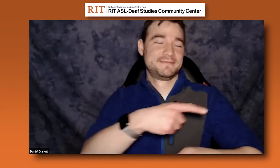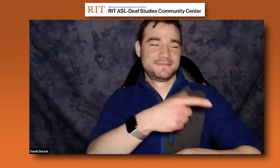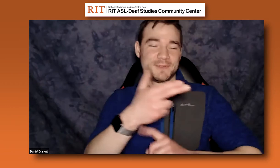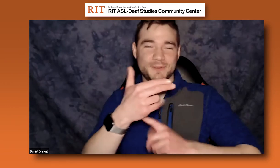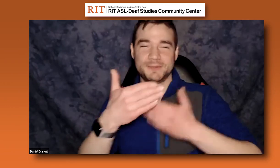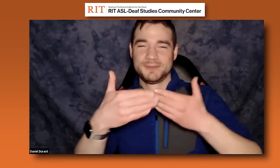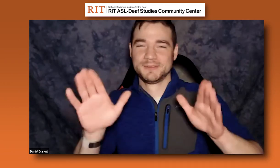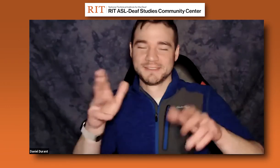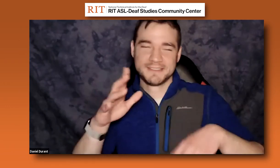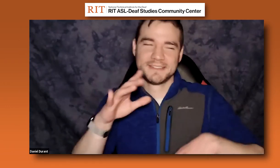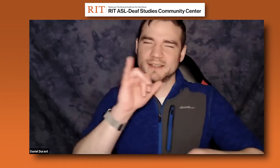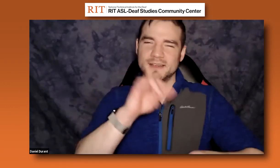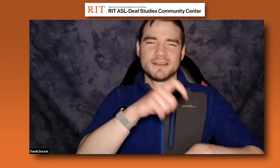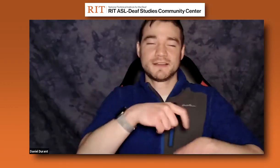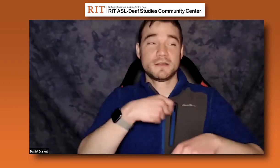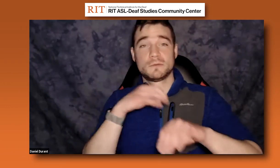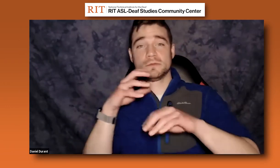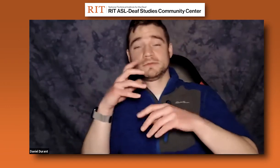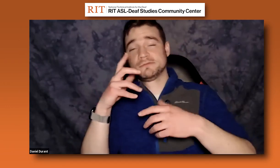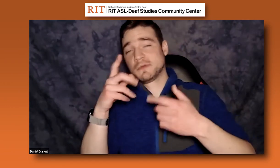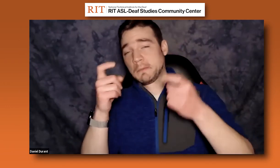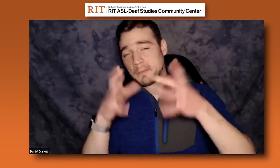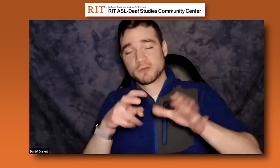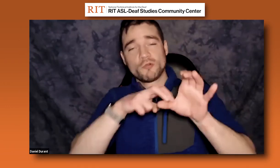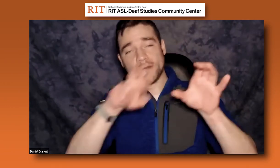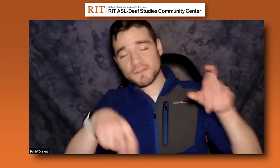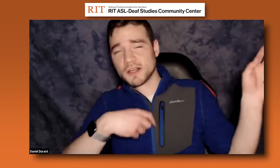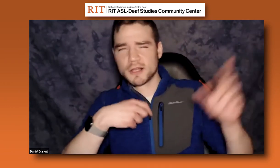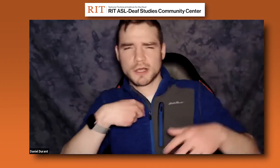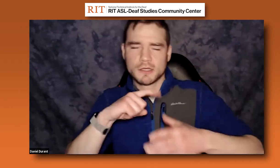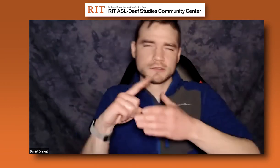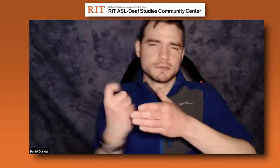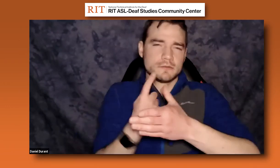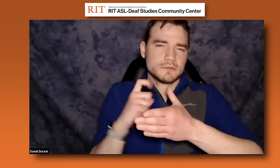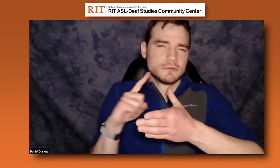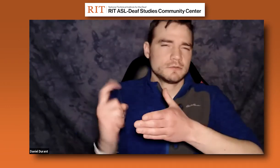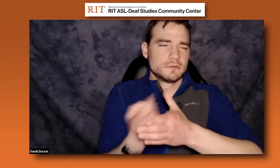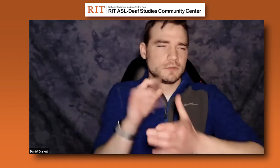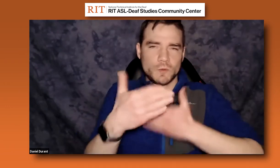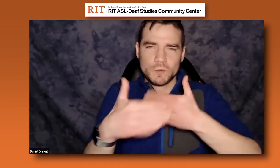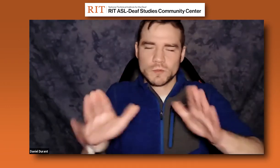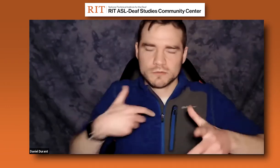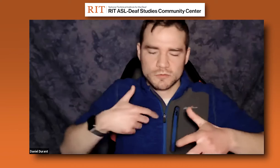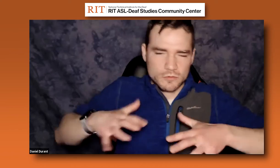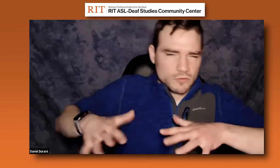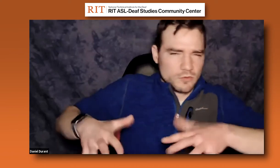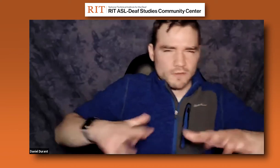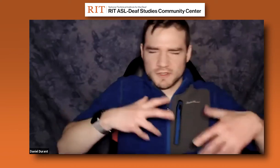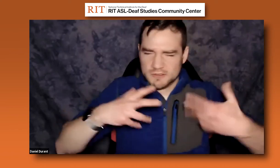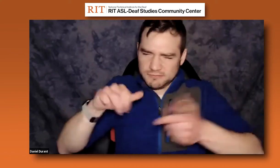So that's me in my hotel room. After my manager had dropped me off, I was so restless,